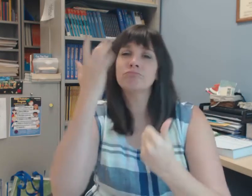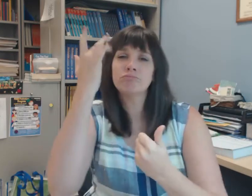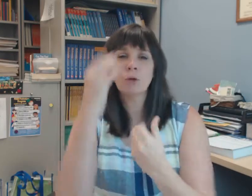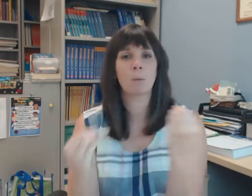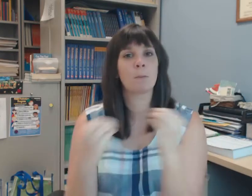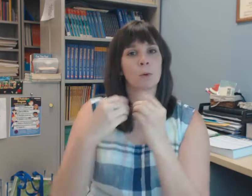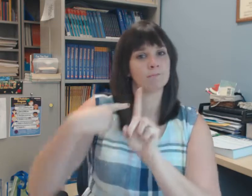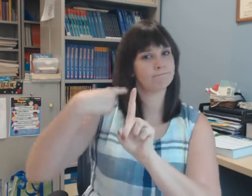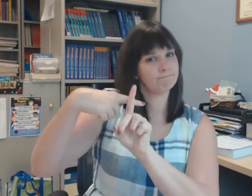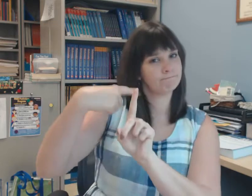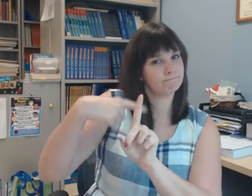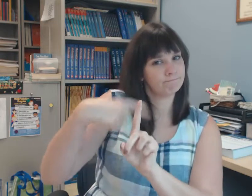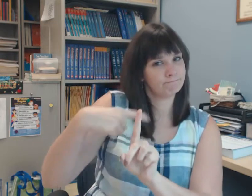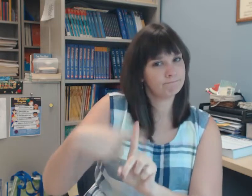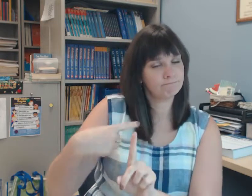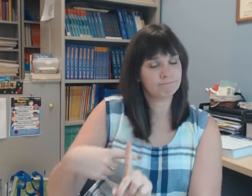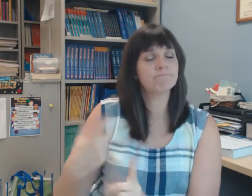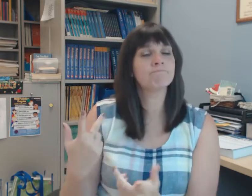We felt this would have a more positive connotation.